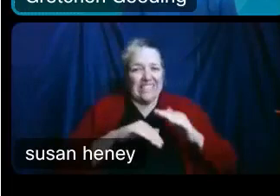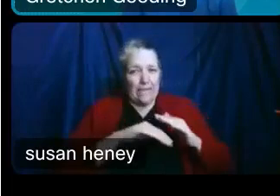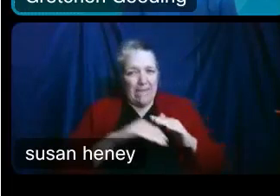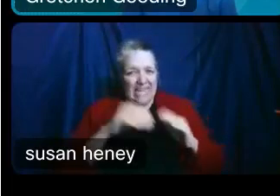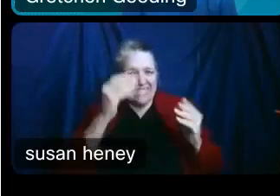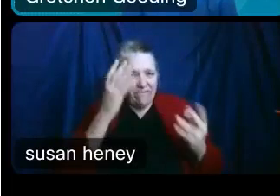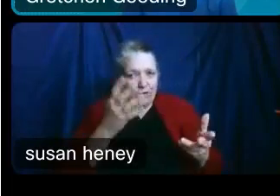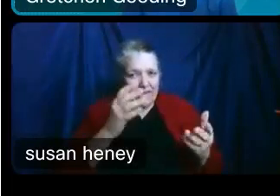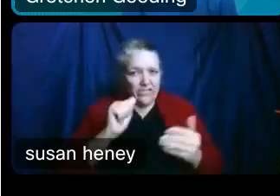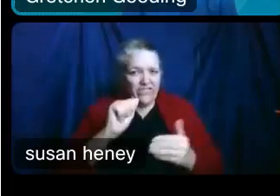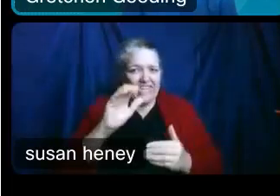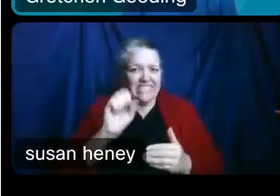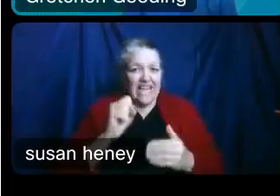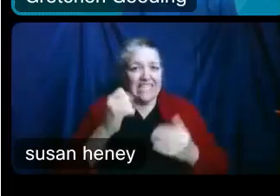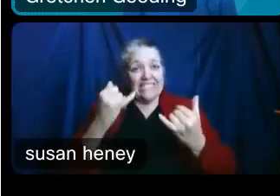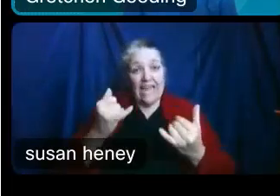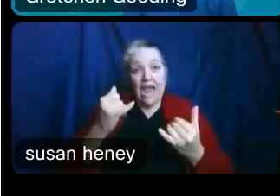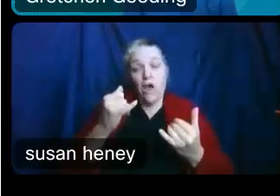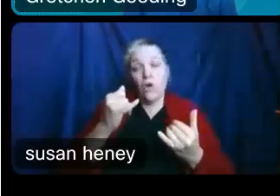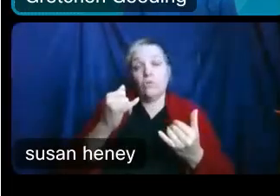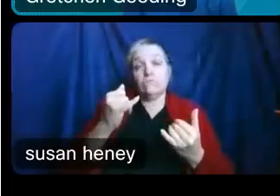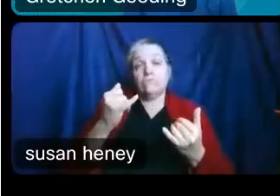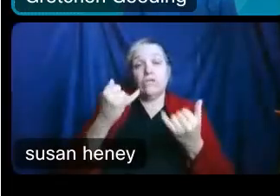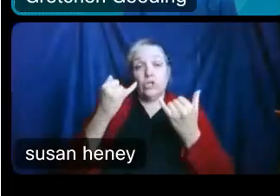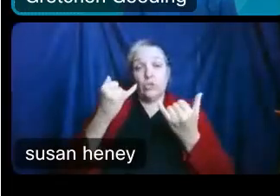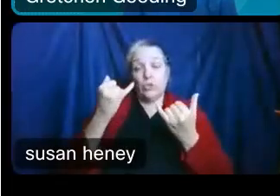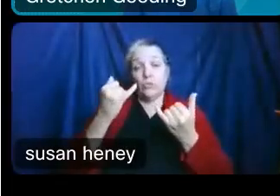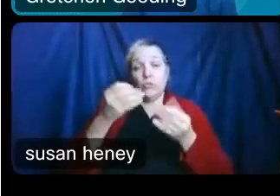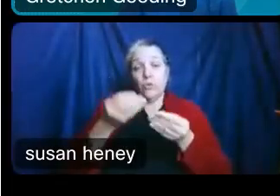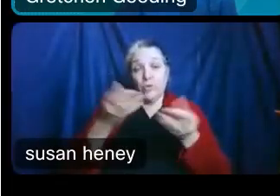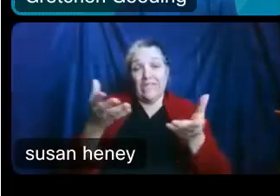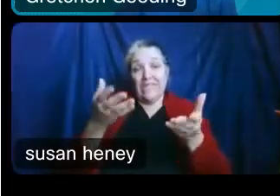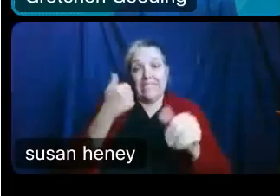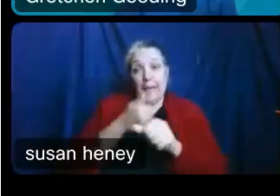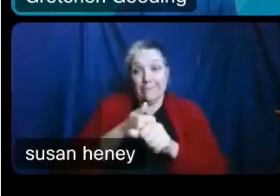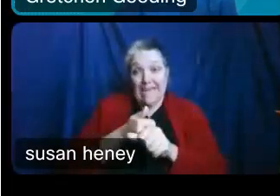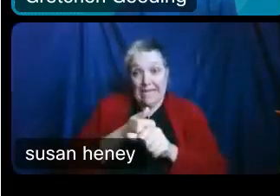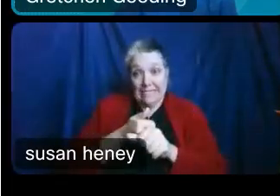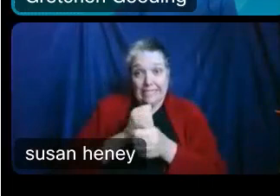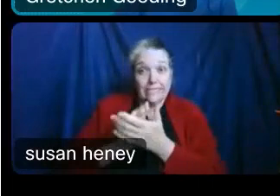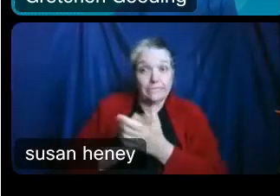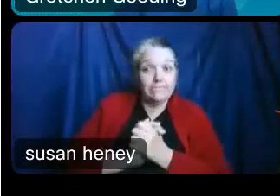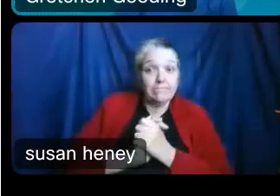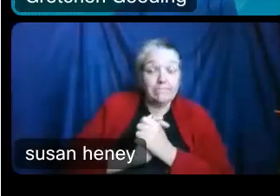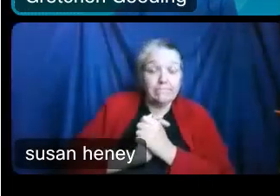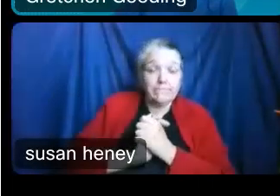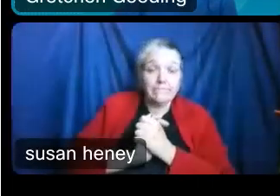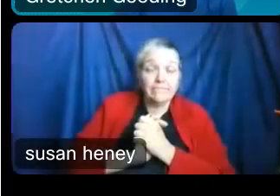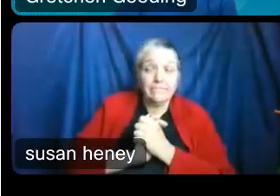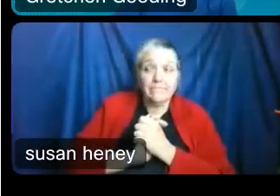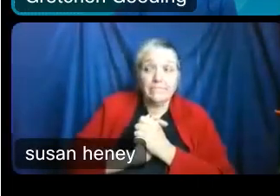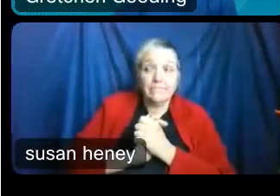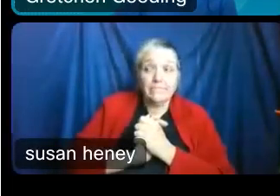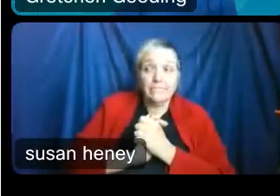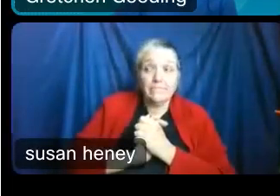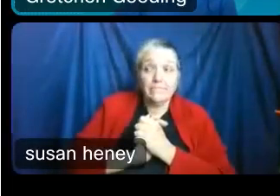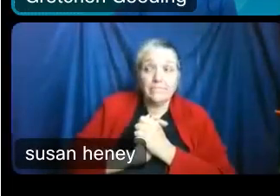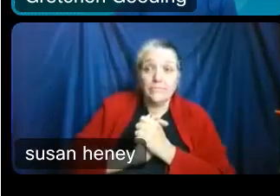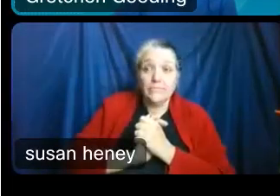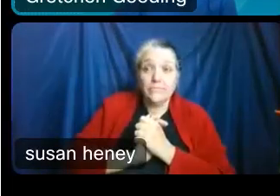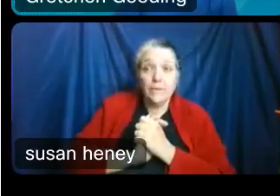let's go over updates for the 2018 to 2022 to 5-year release.